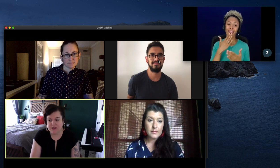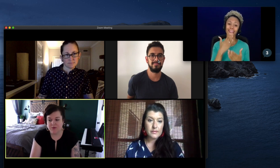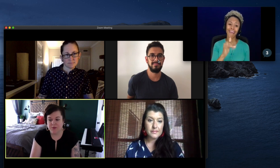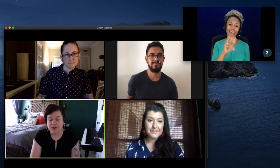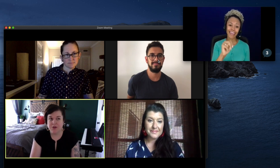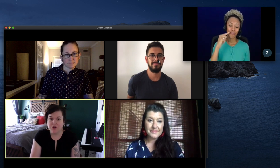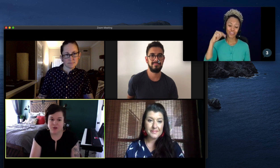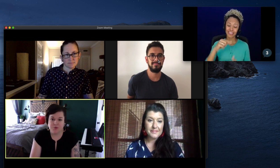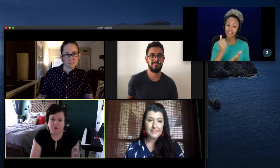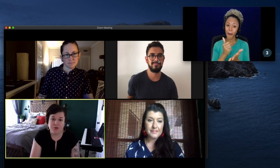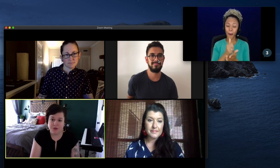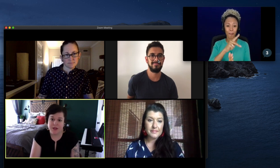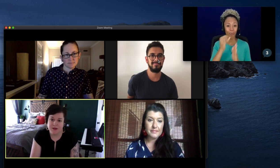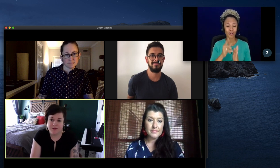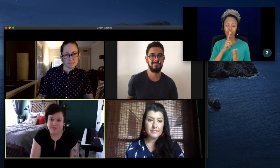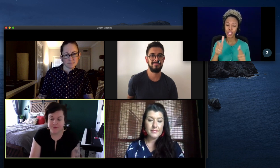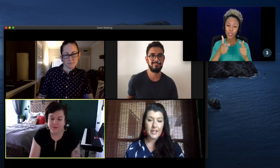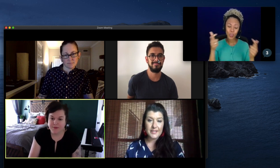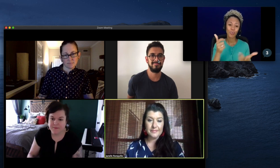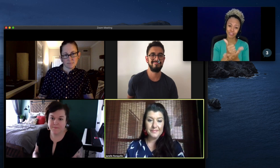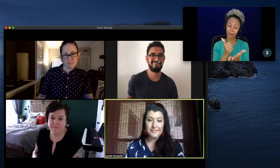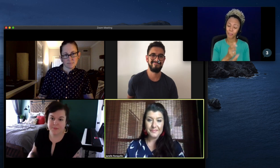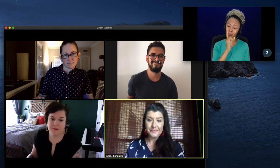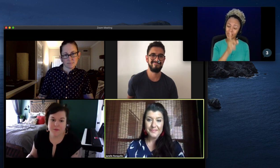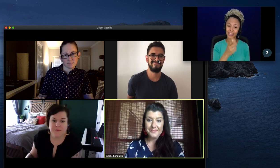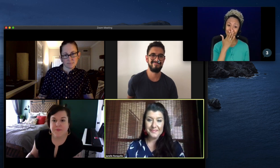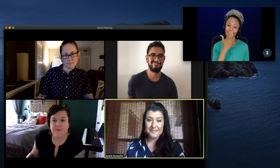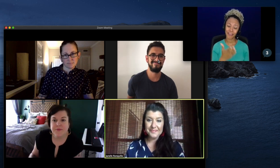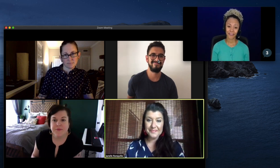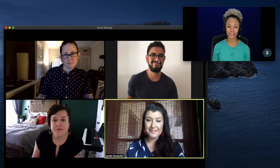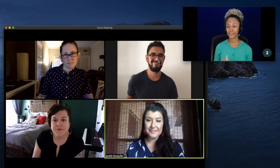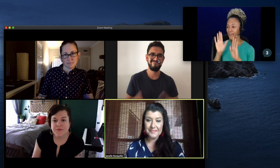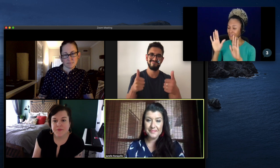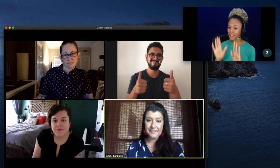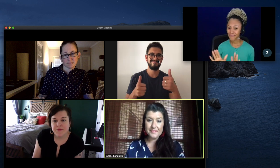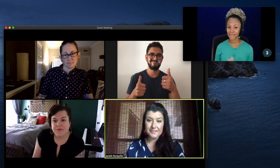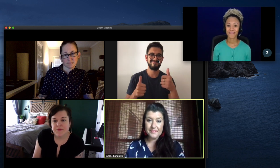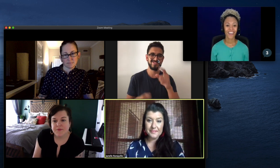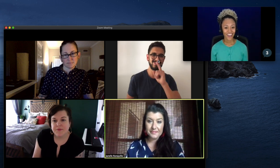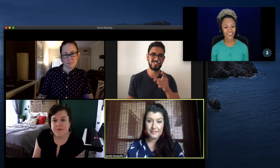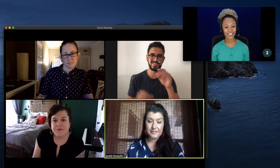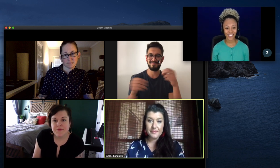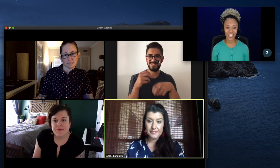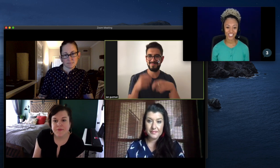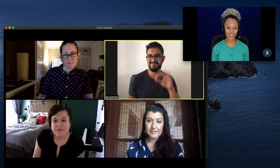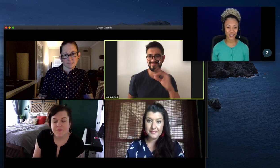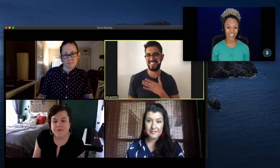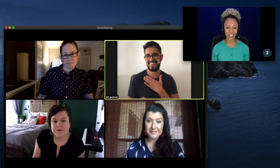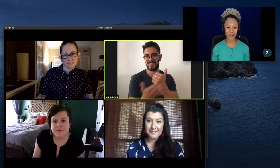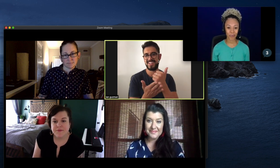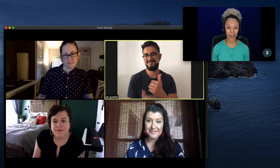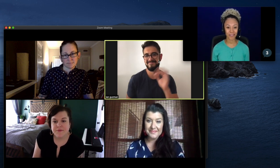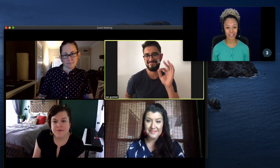I really want to thank Ian for his help on the project it was a huge help, I really appreciate it! Ian: Sure, no problem. I was happy to help!